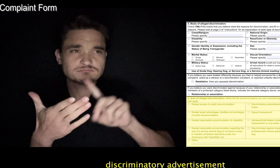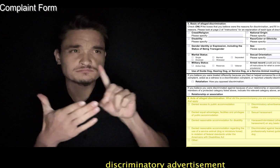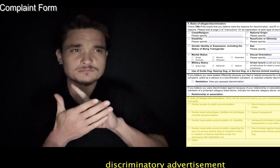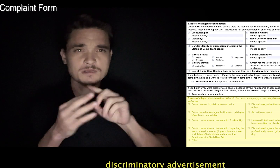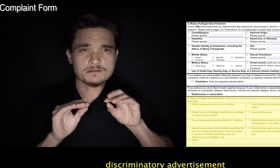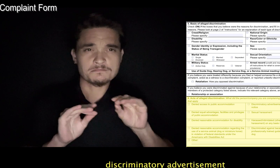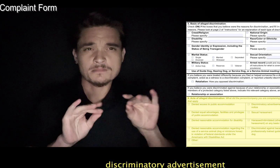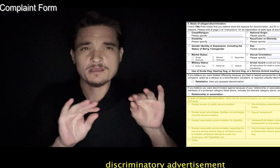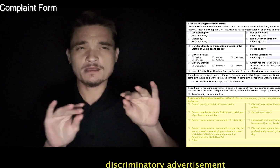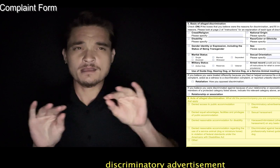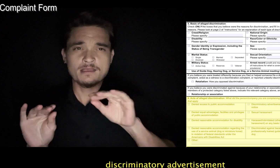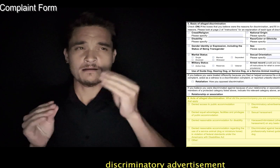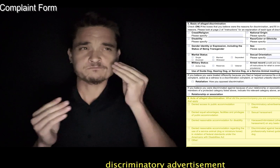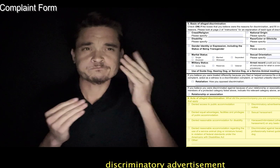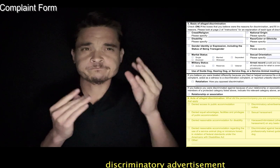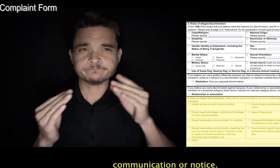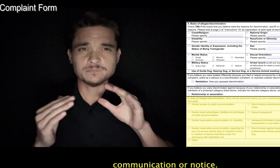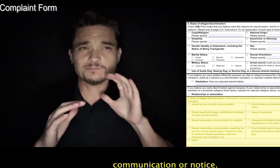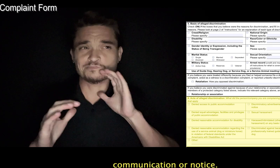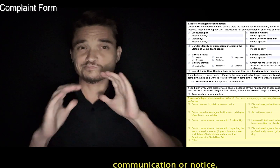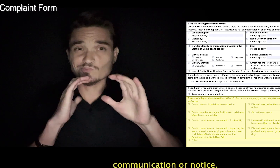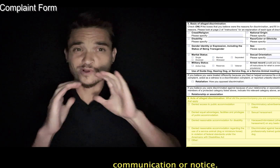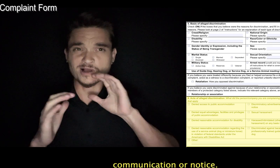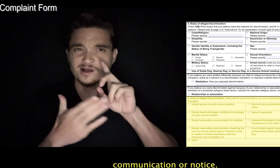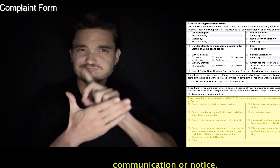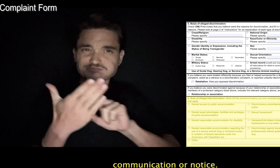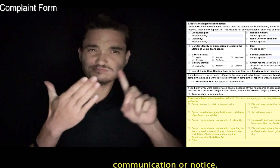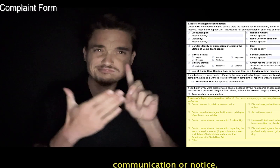discriminatory advertisement communication or notice.